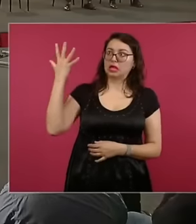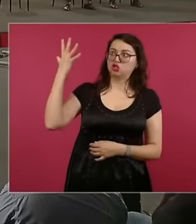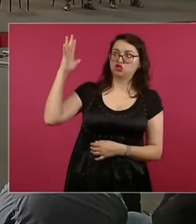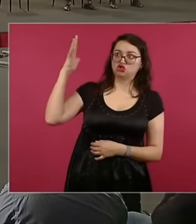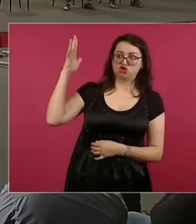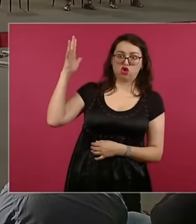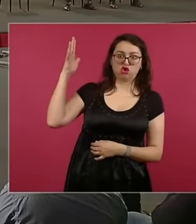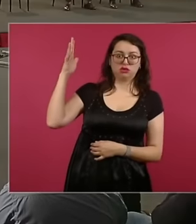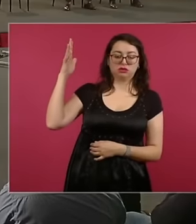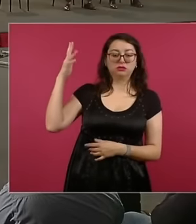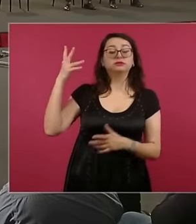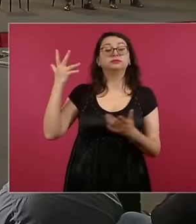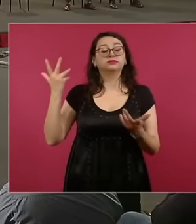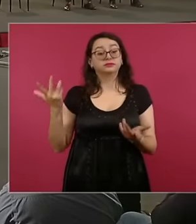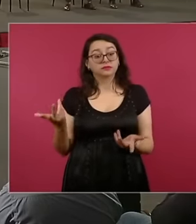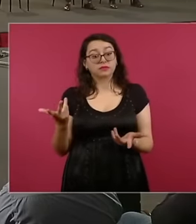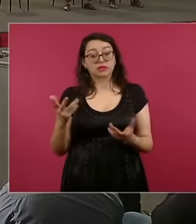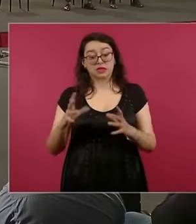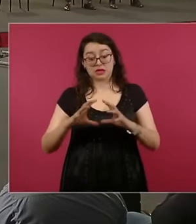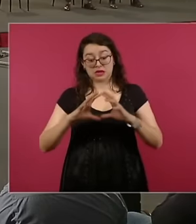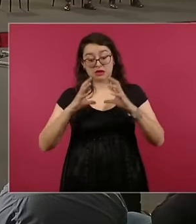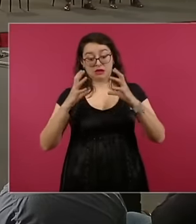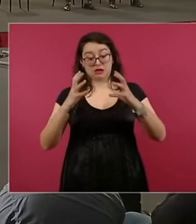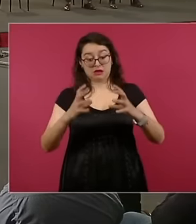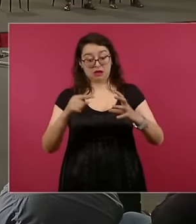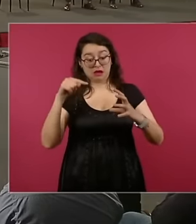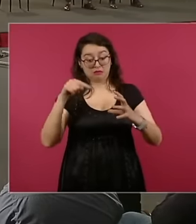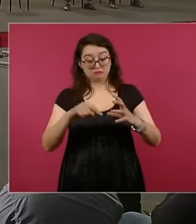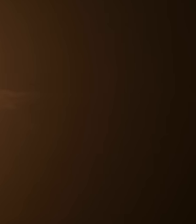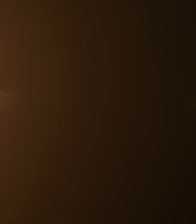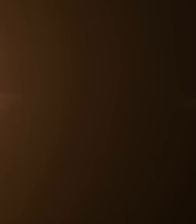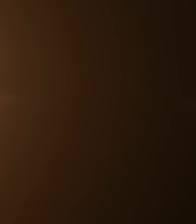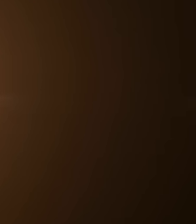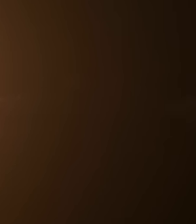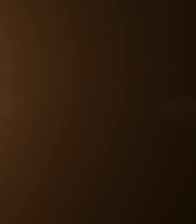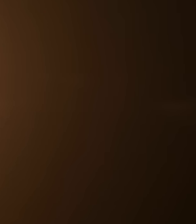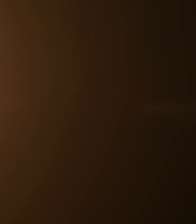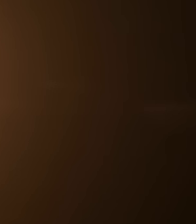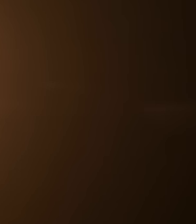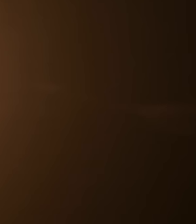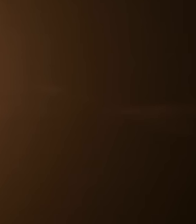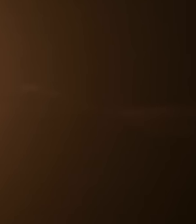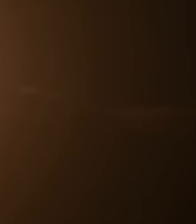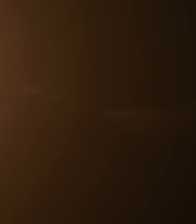of the Energy produced in its center constantly reaches our planet and part of it